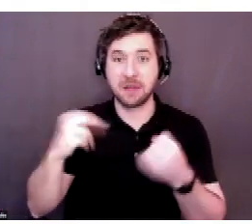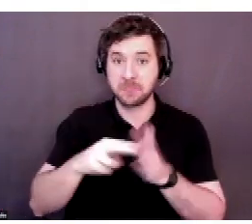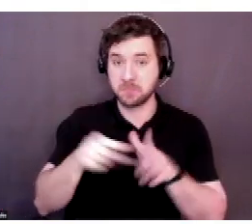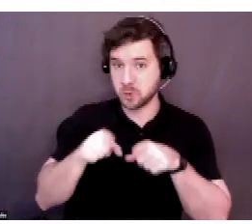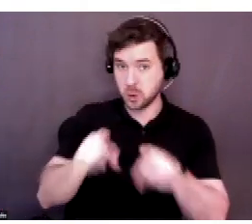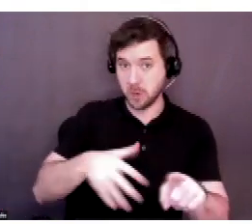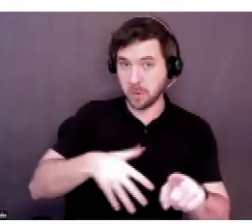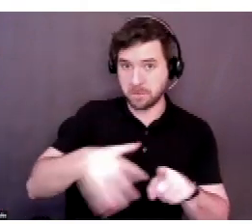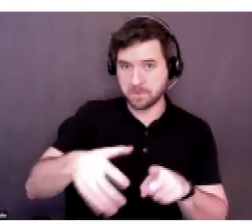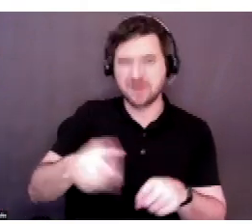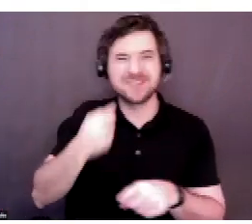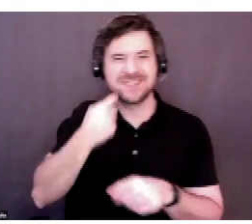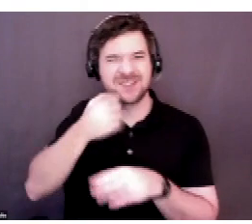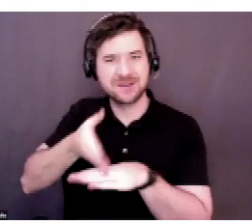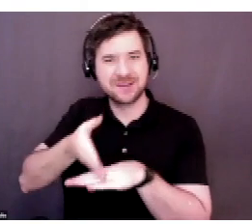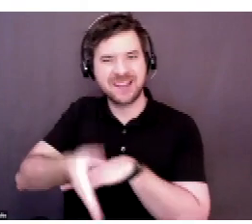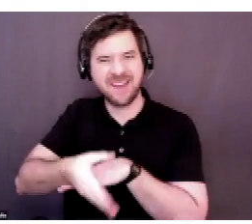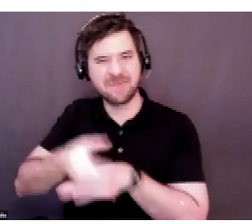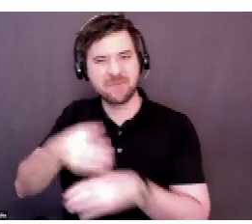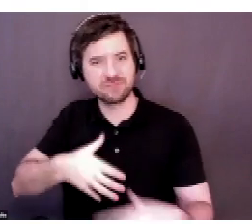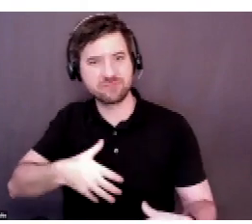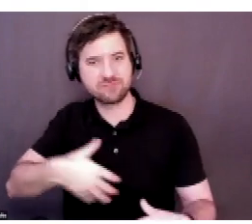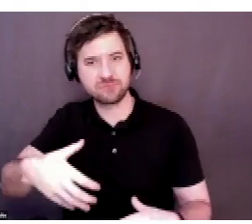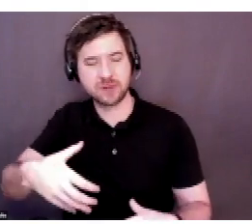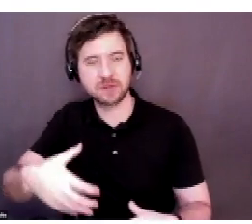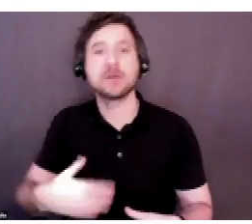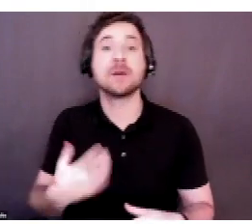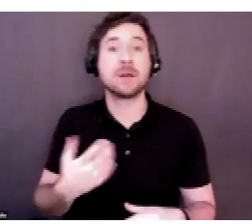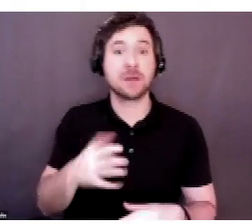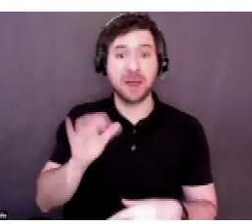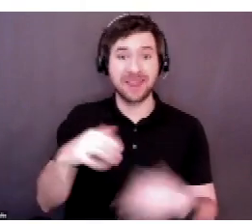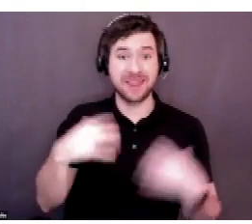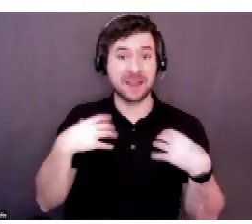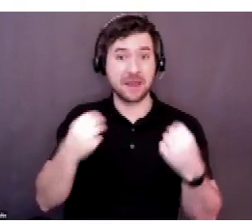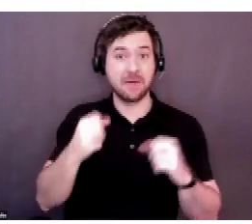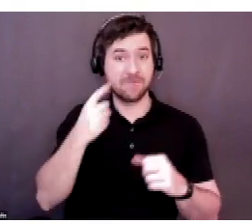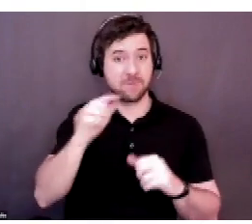the perinatal health of people with disabilities, and we also focus on